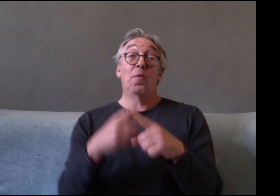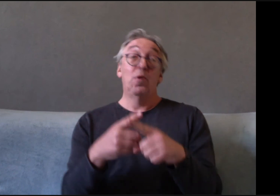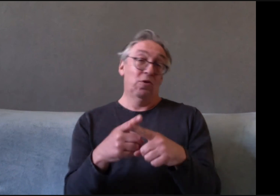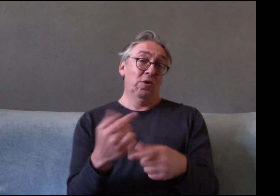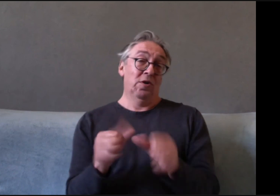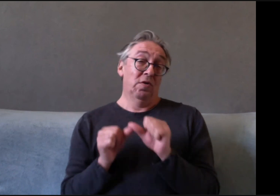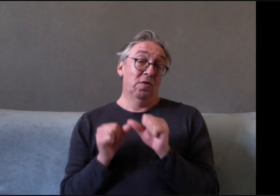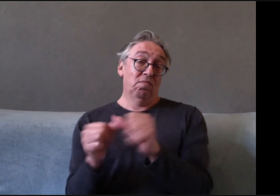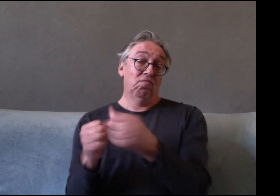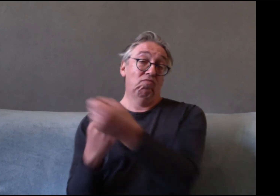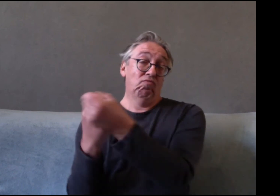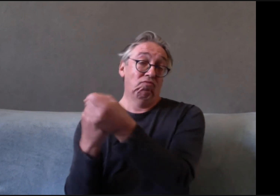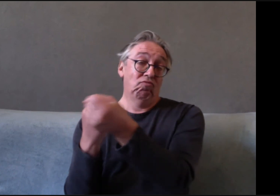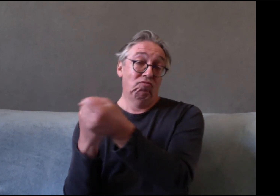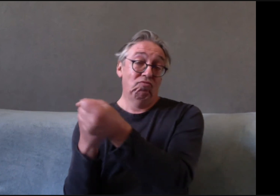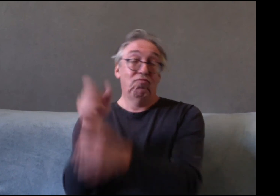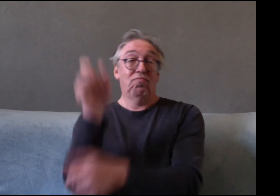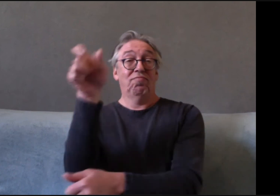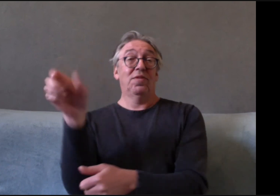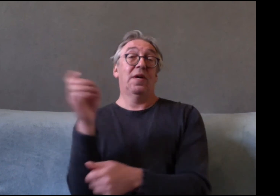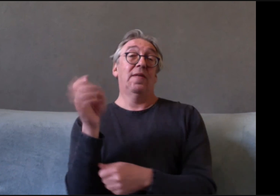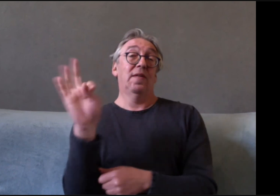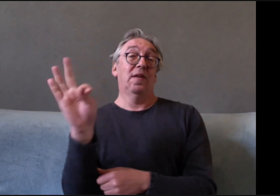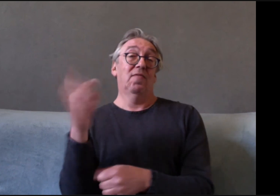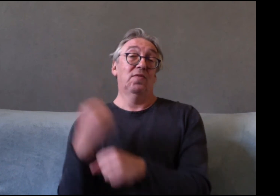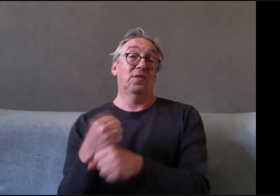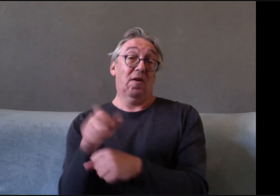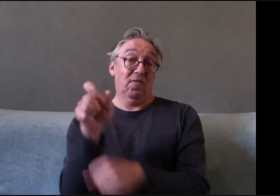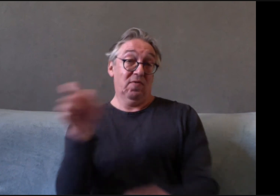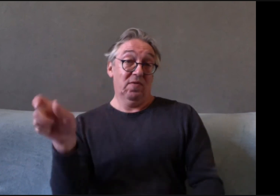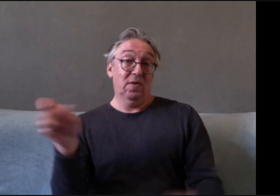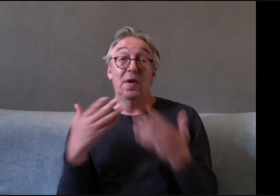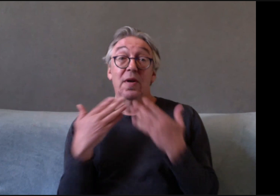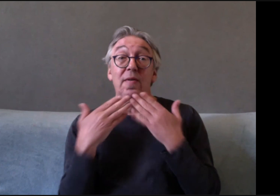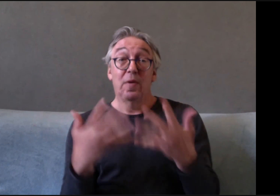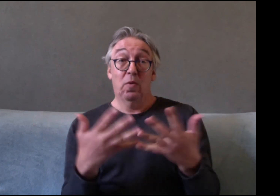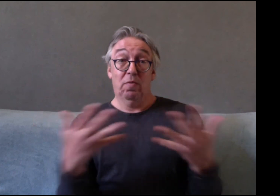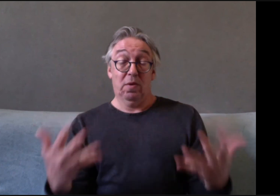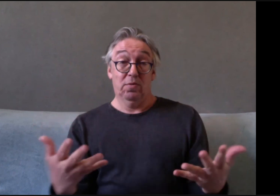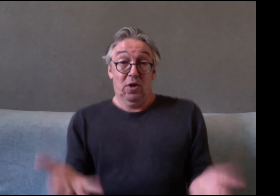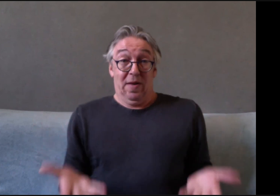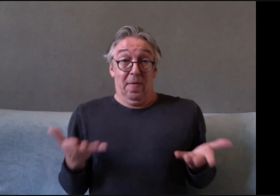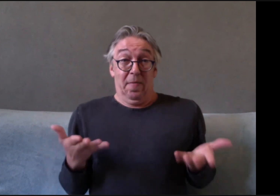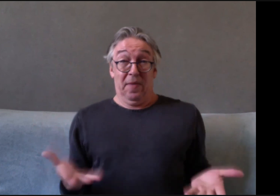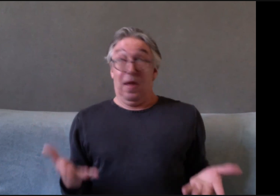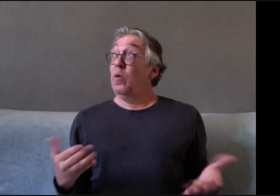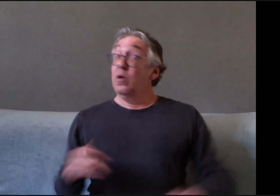Thank you very much. We live through historical times. Thank you.